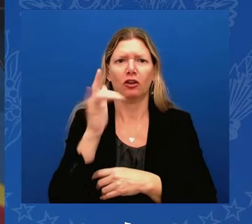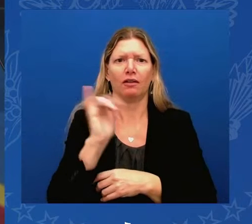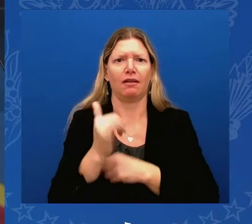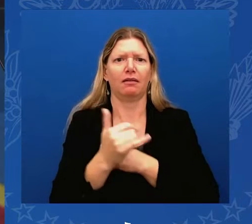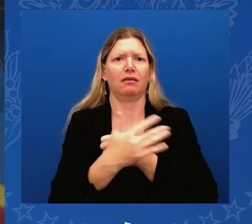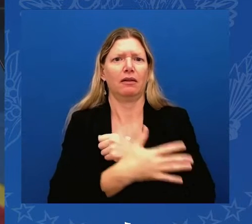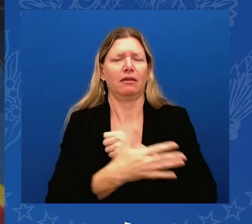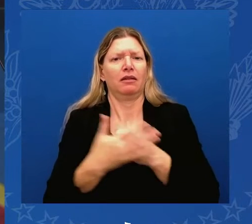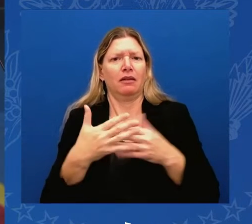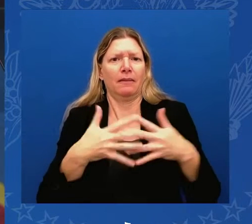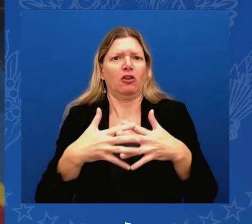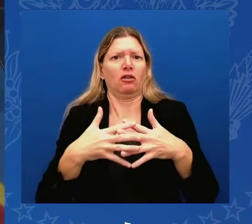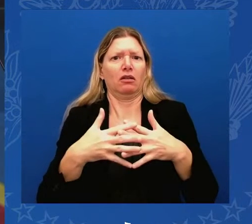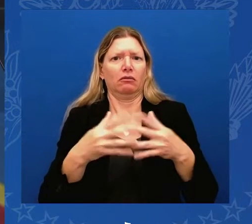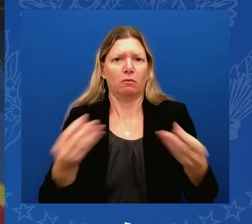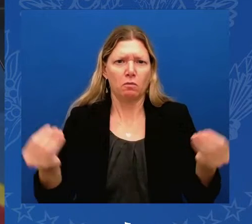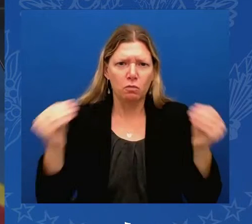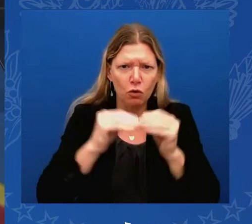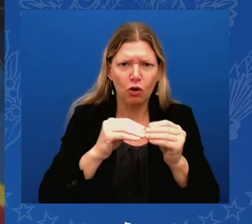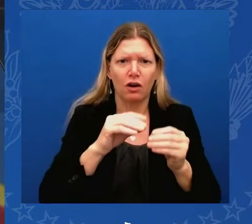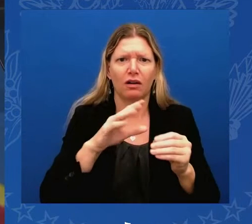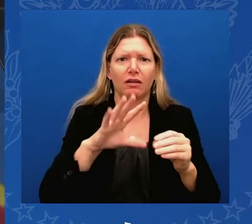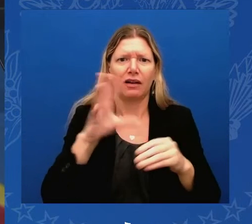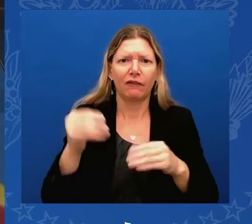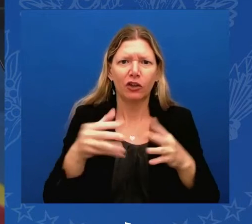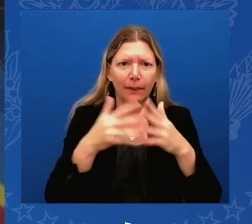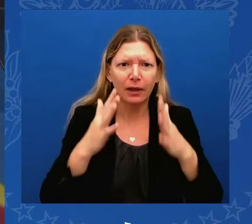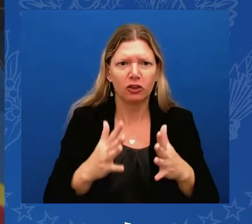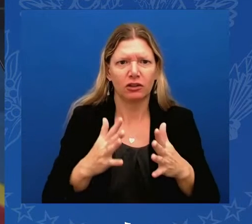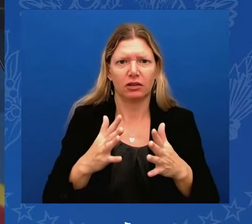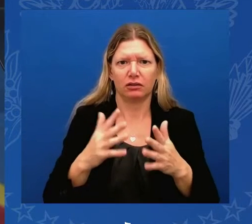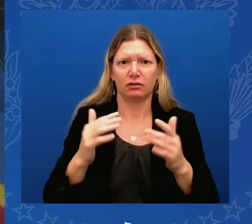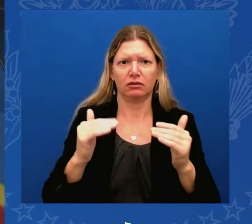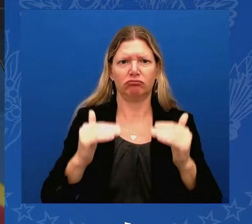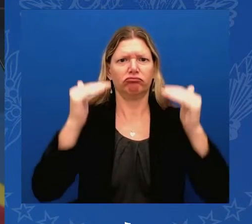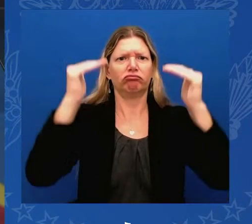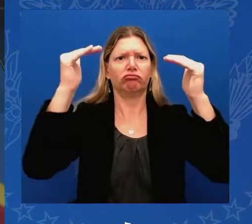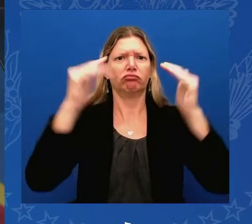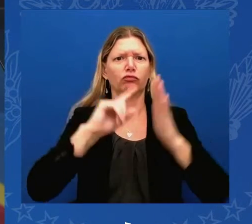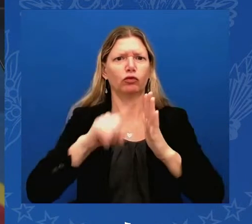What's happening in Gaza and Israel is heartbreaking. Hamas's vicious attack on Israel,